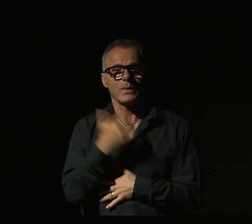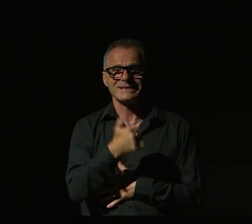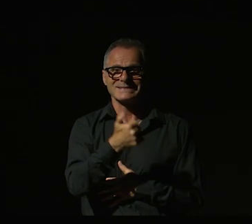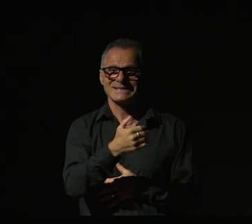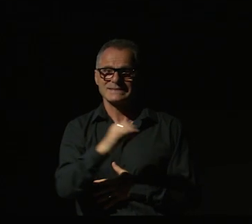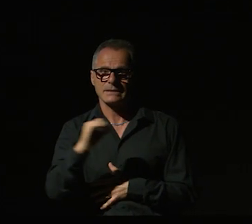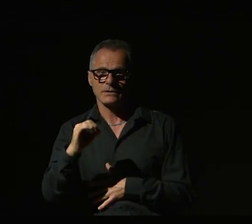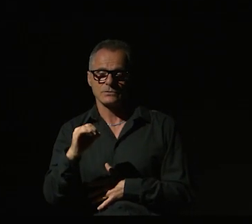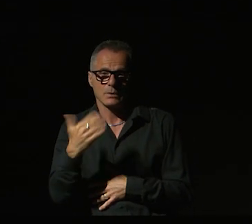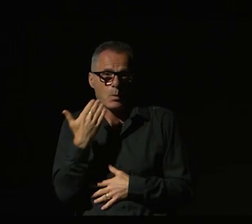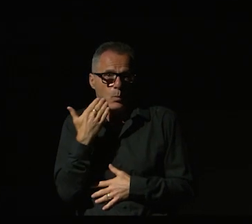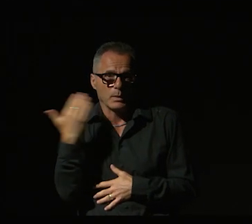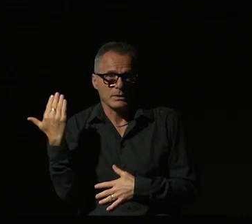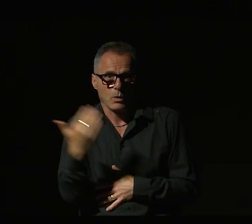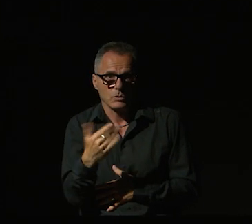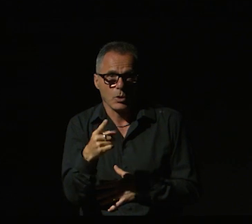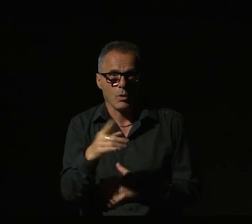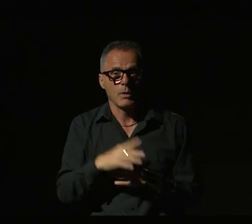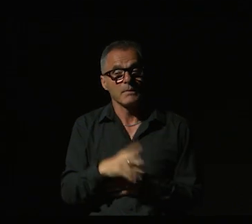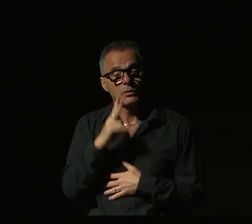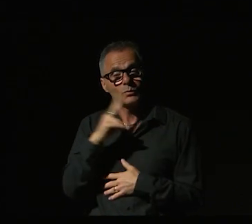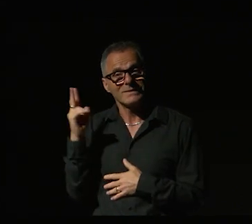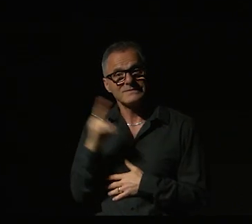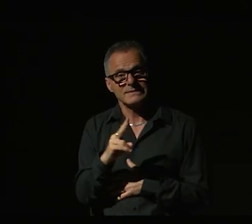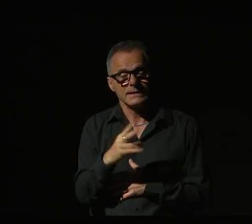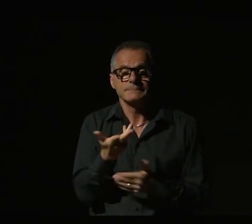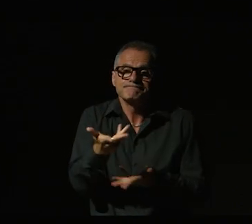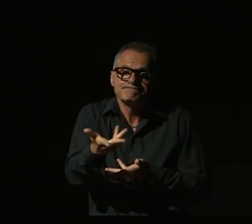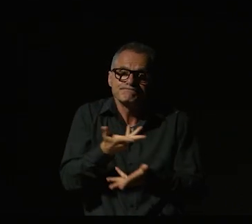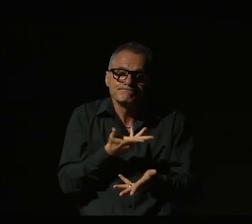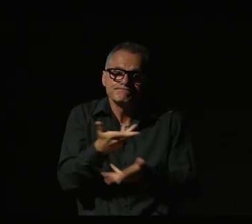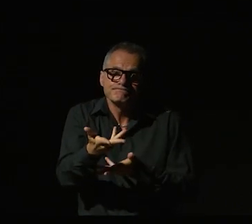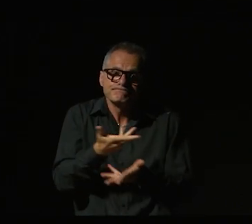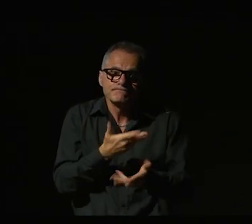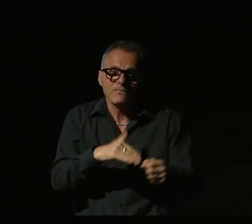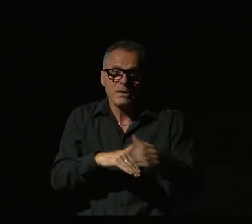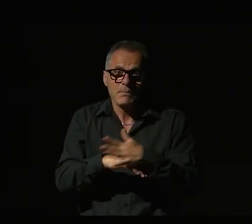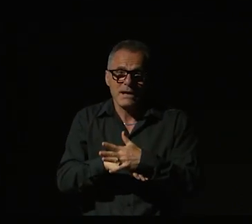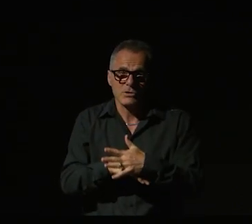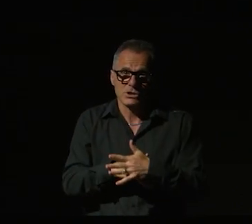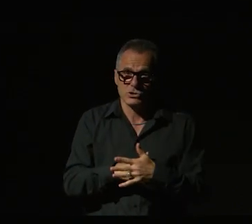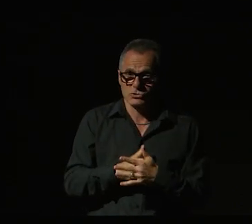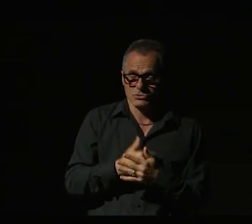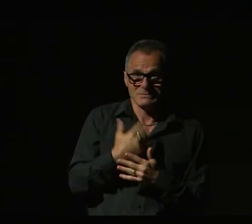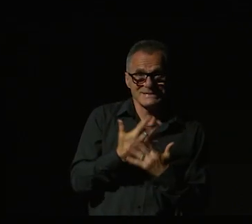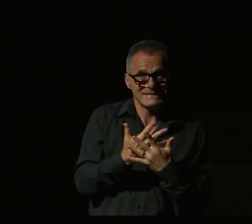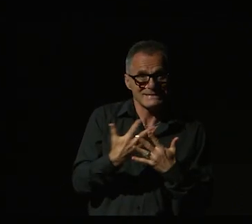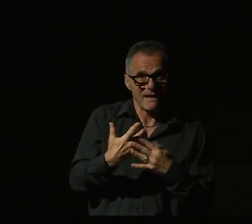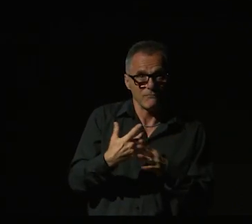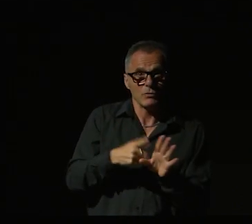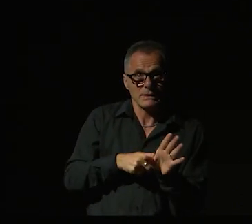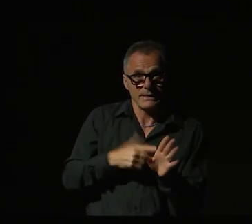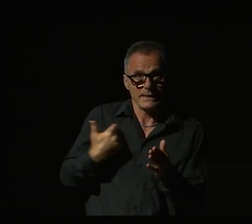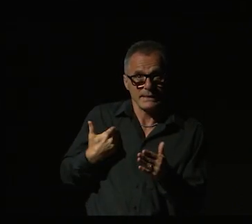And we know that the negotiations for the marriage took several years. Again, there's no definitive proof that